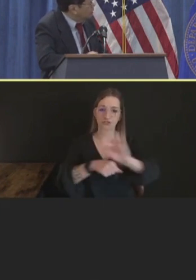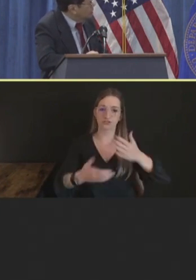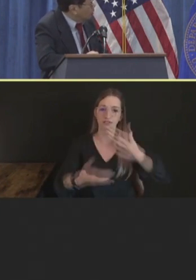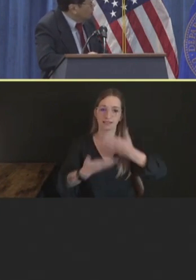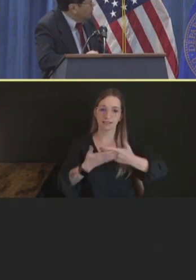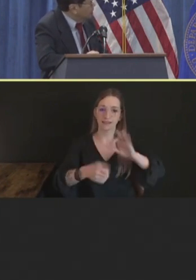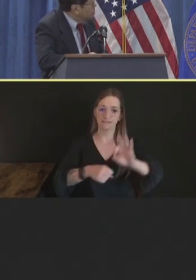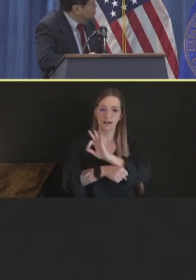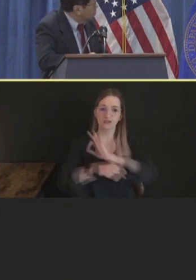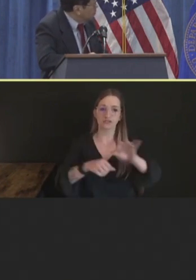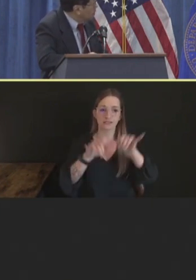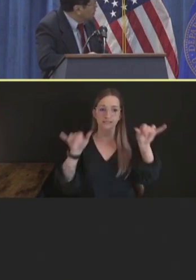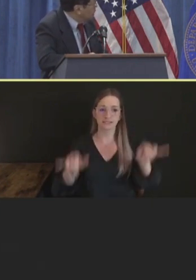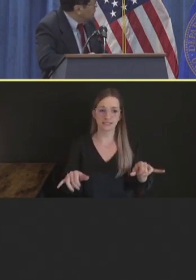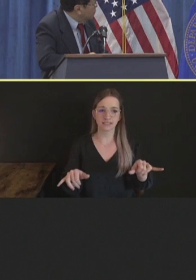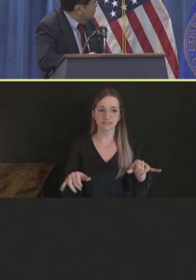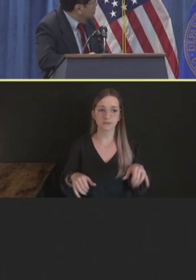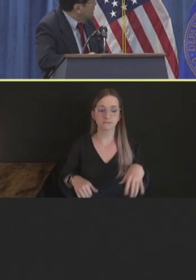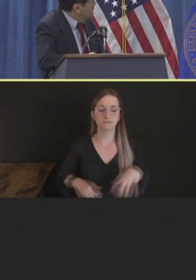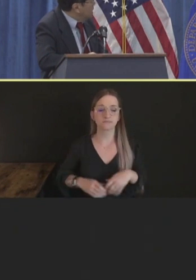work and then promote public confidence.